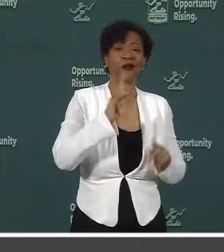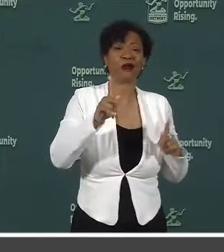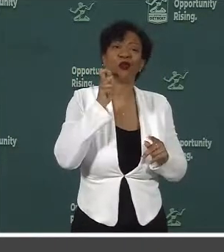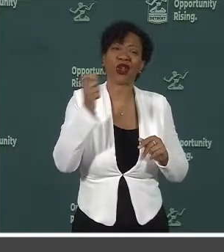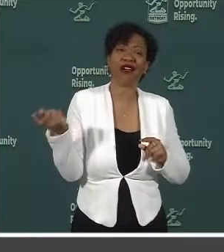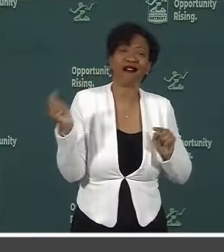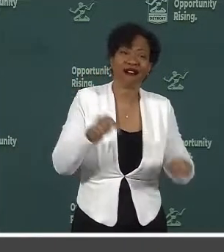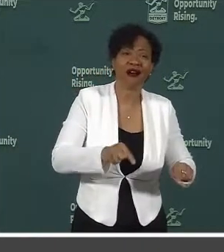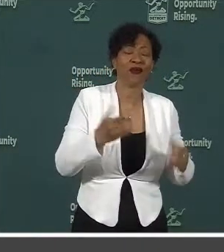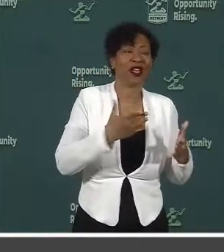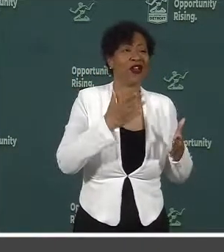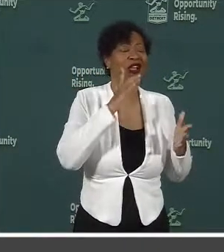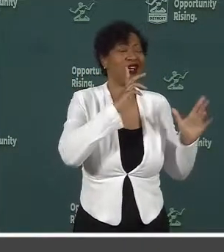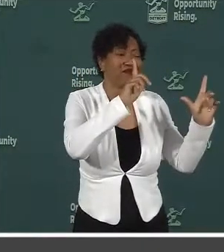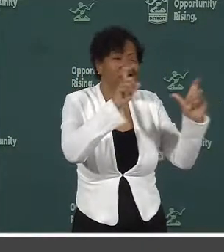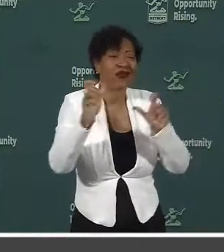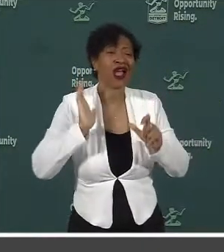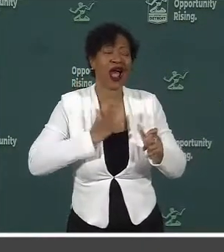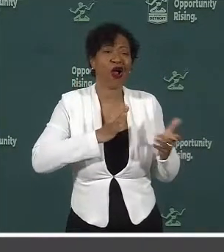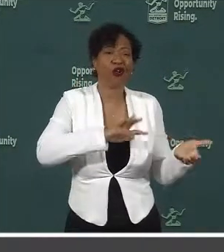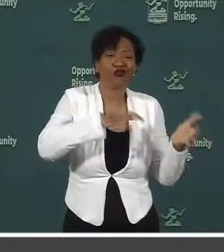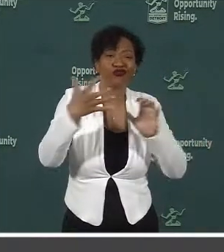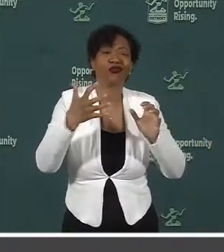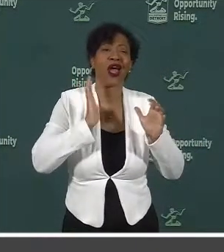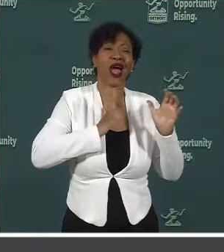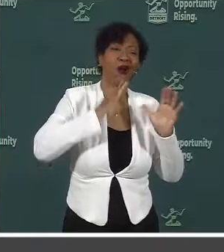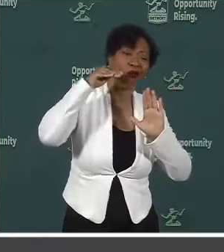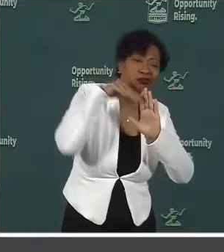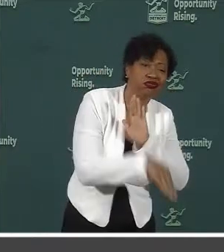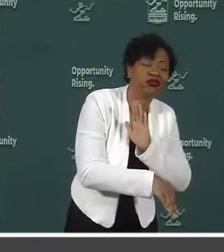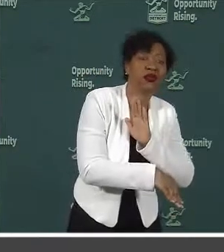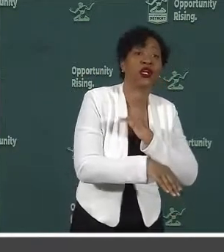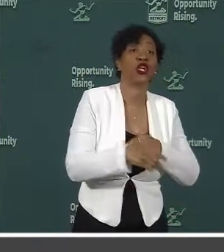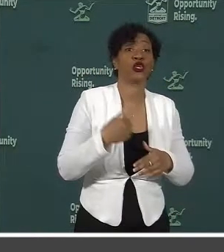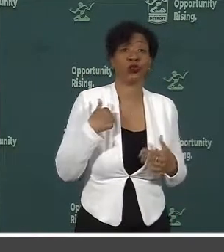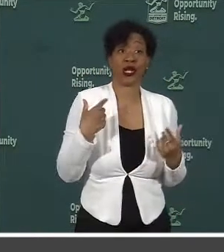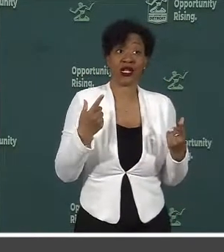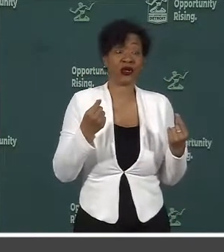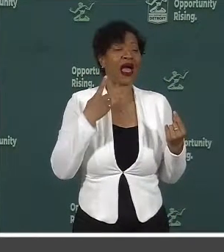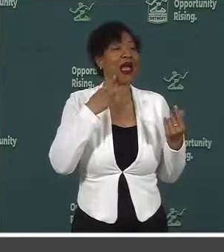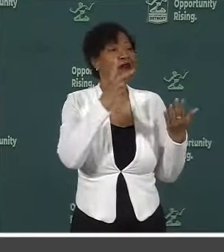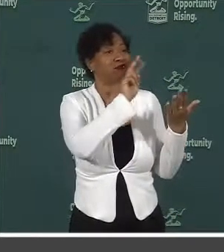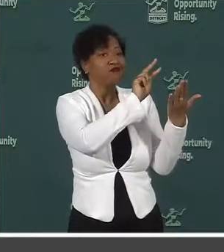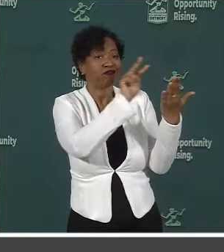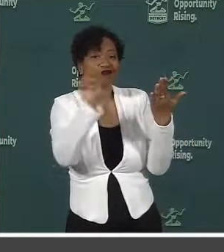OUT AND SO I STARTED BY LOOKING AT THE OVERALL PICTURE AND YOU